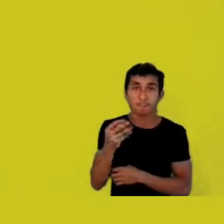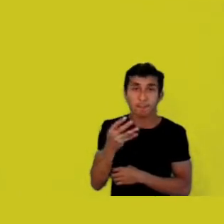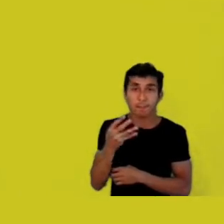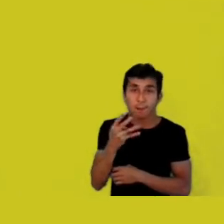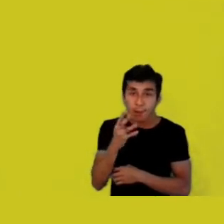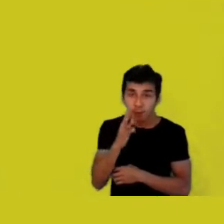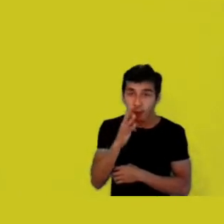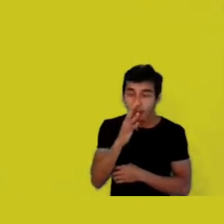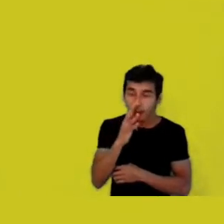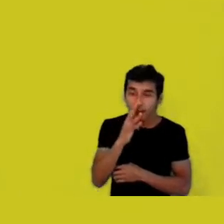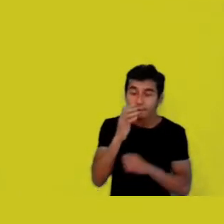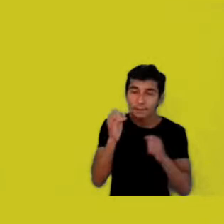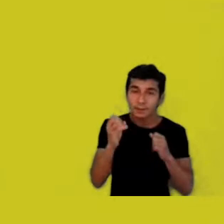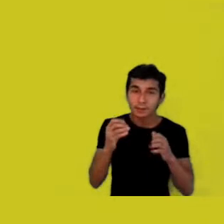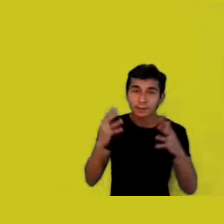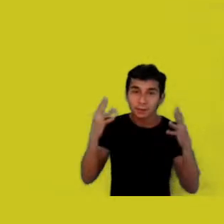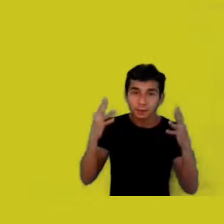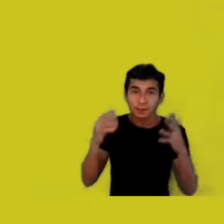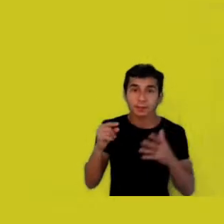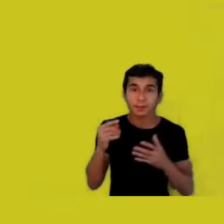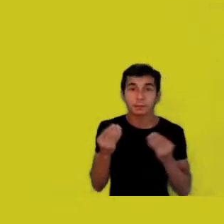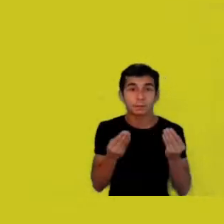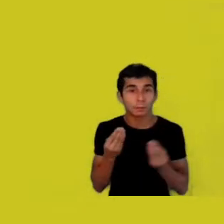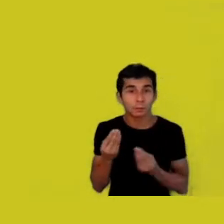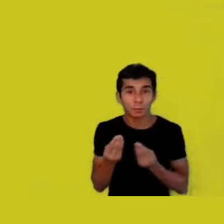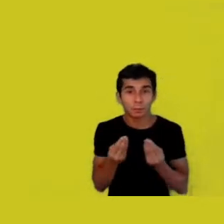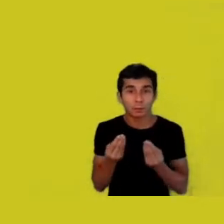When he discovered this fourth dimension, he stopped